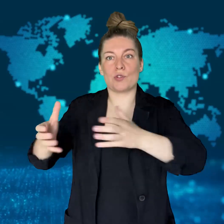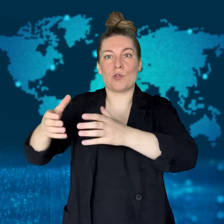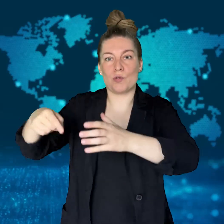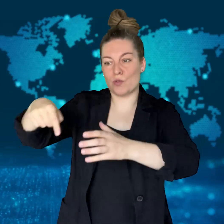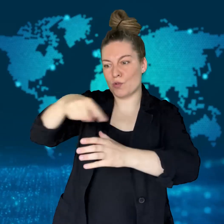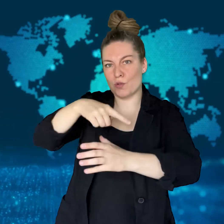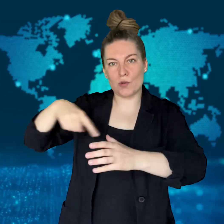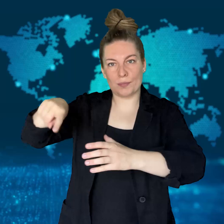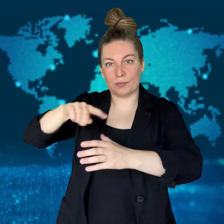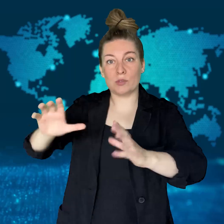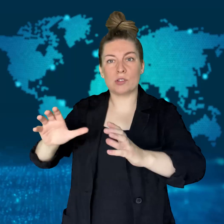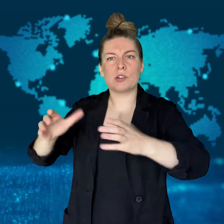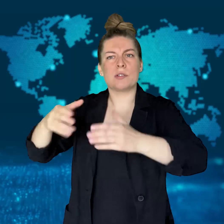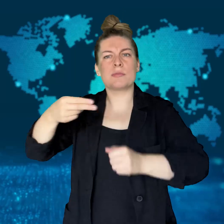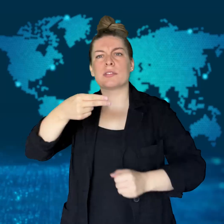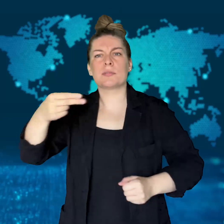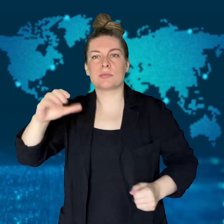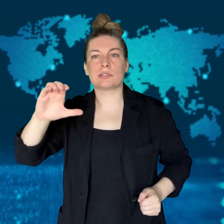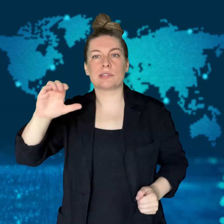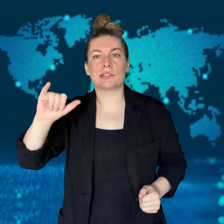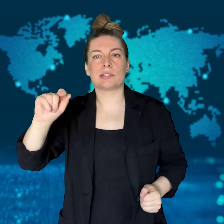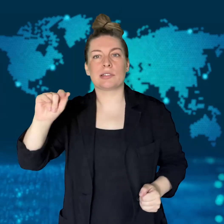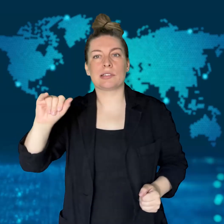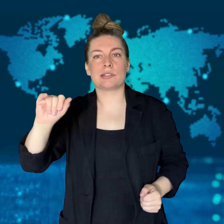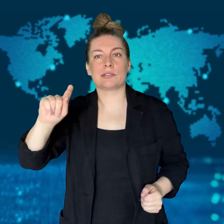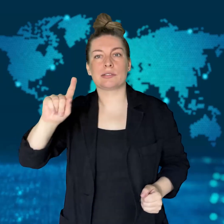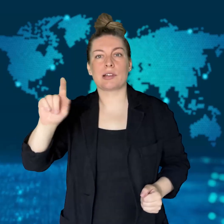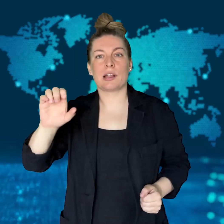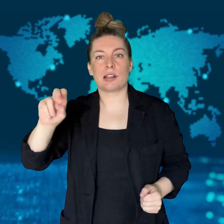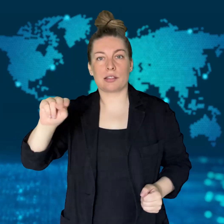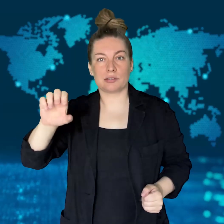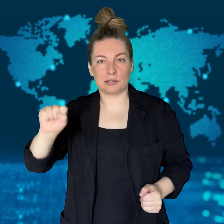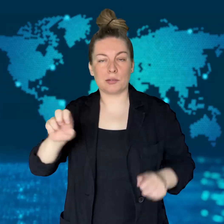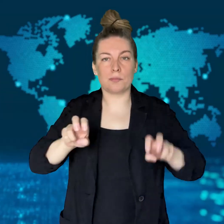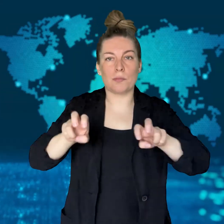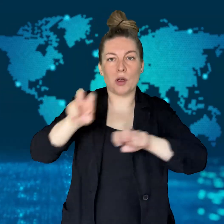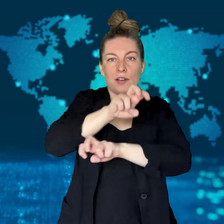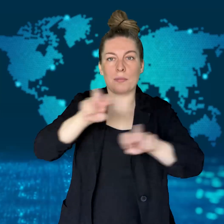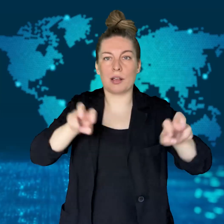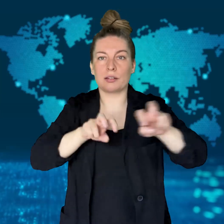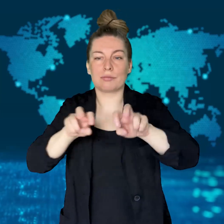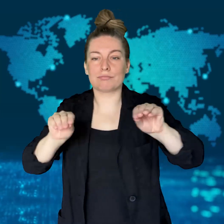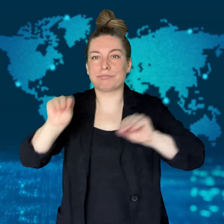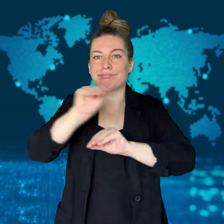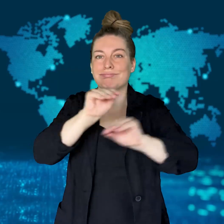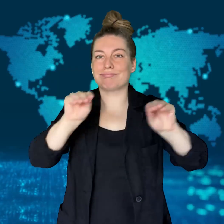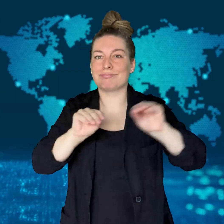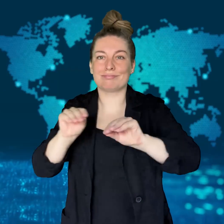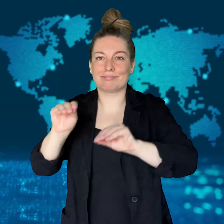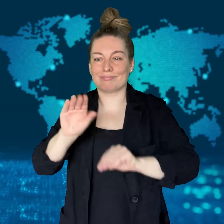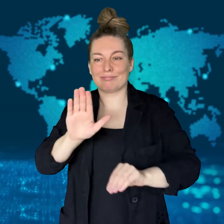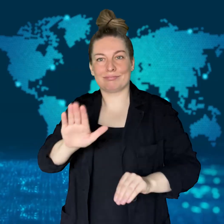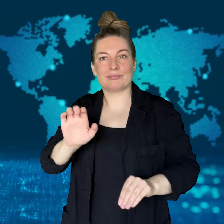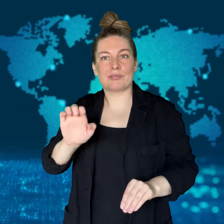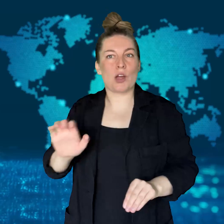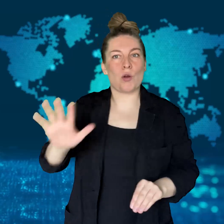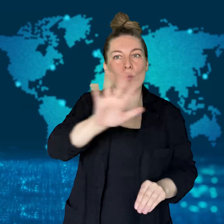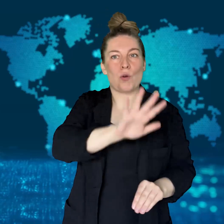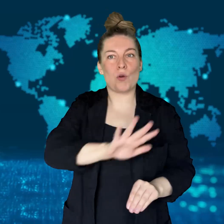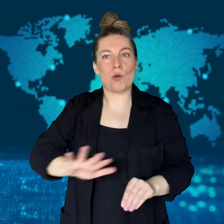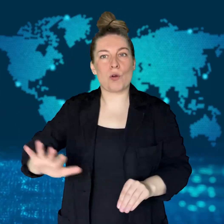preparing for a rally to take place with his group,